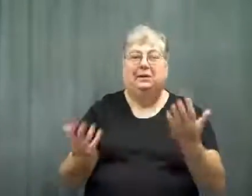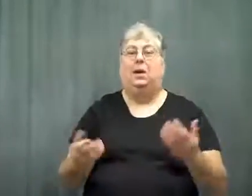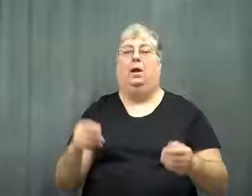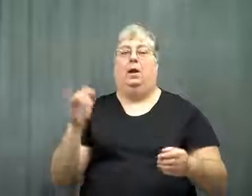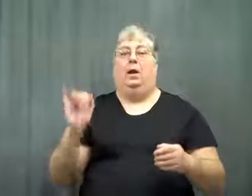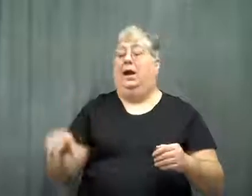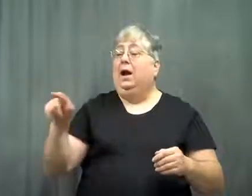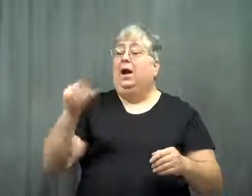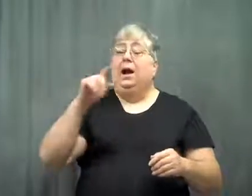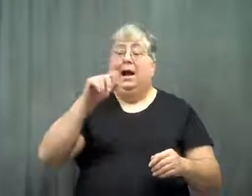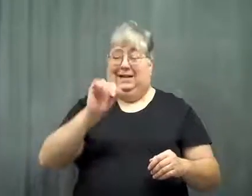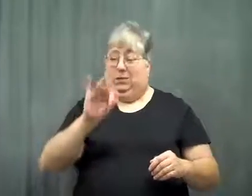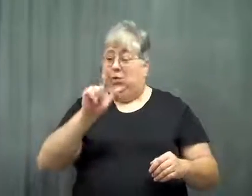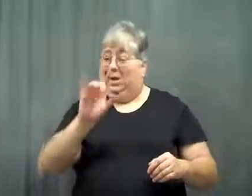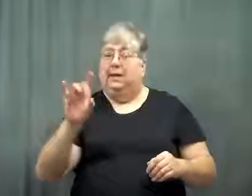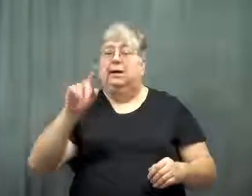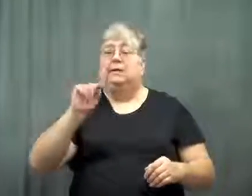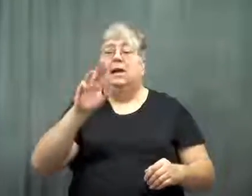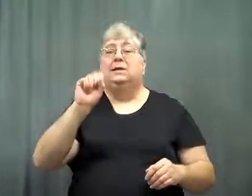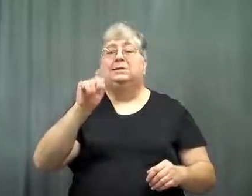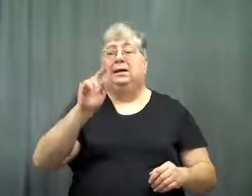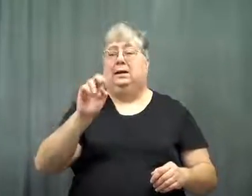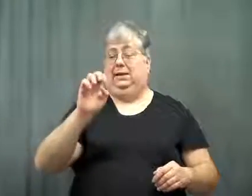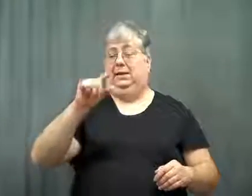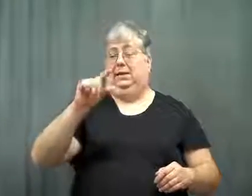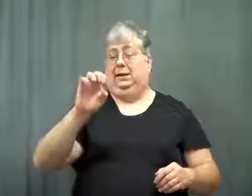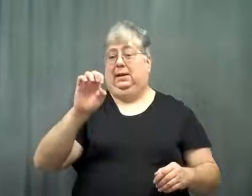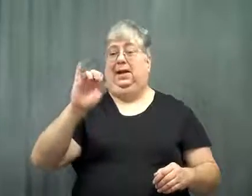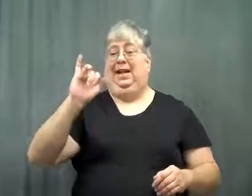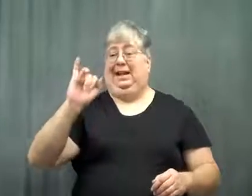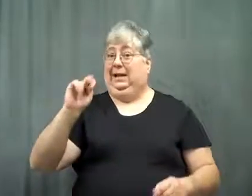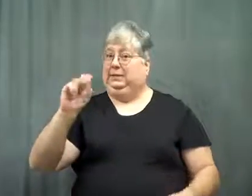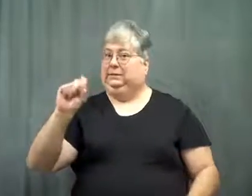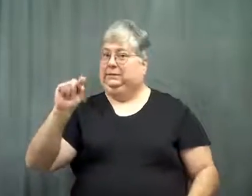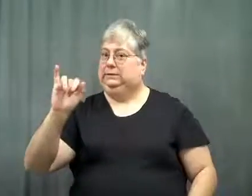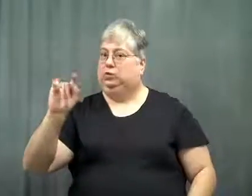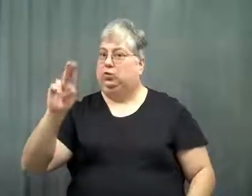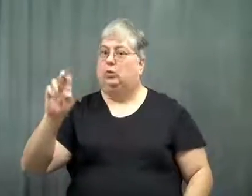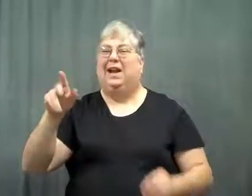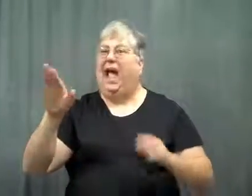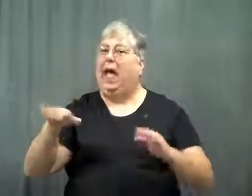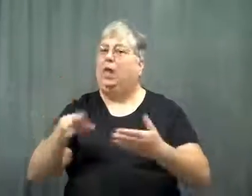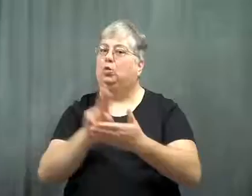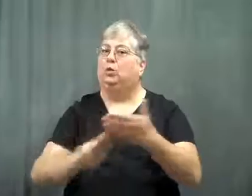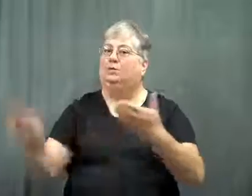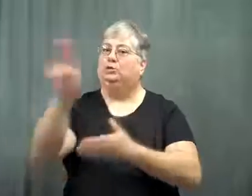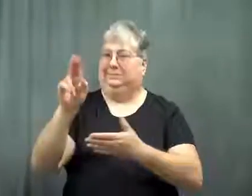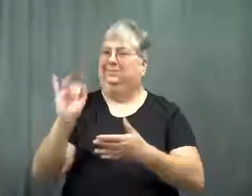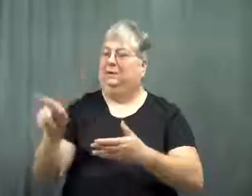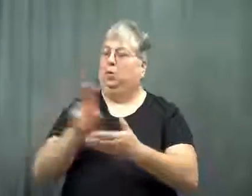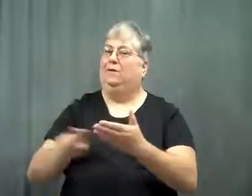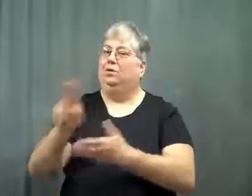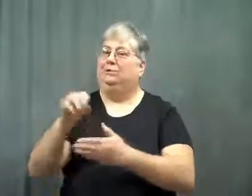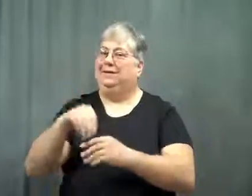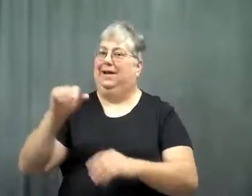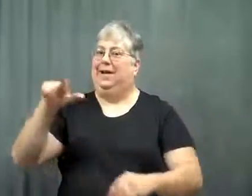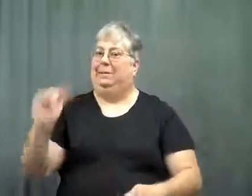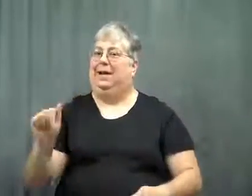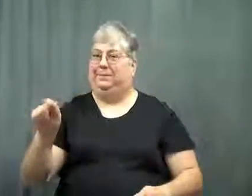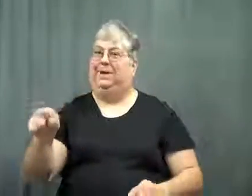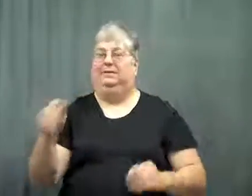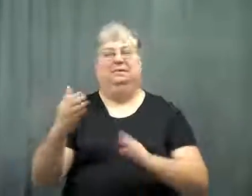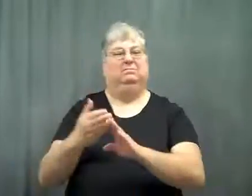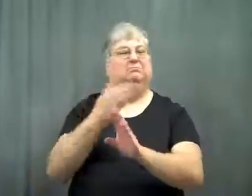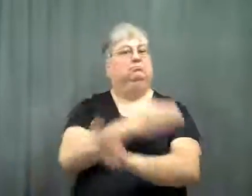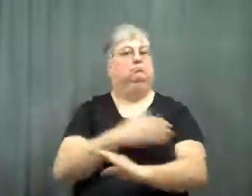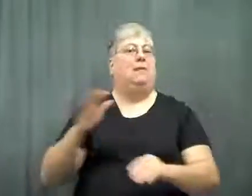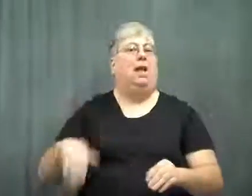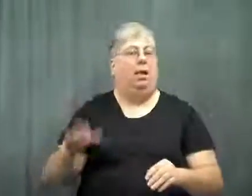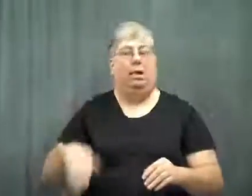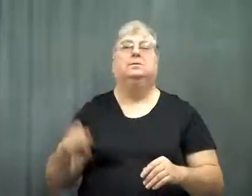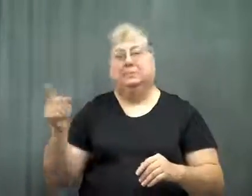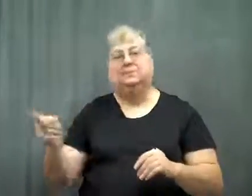In 1928, the Tuskegee Institute had not yet become a University in Alabama.